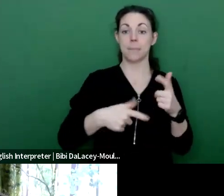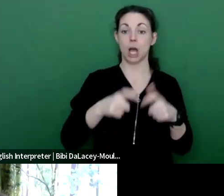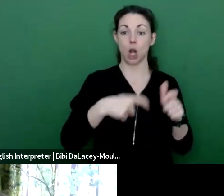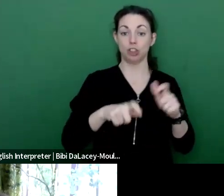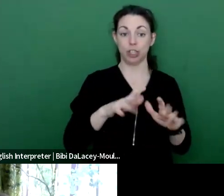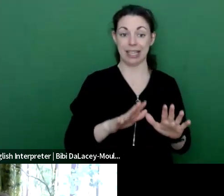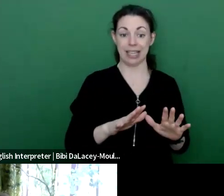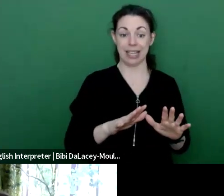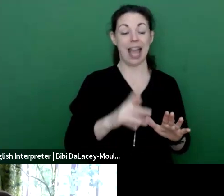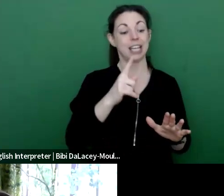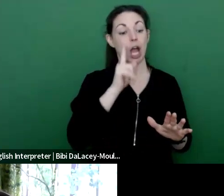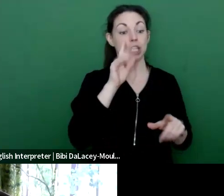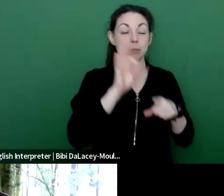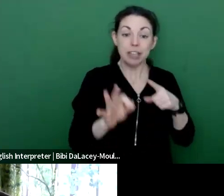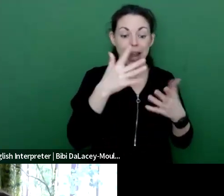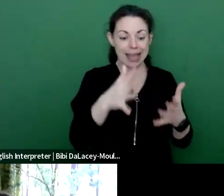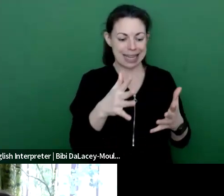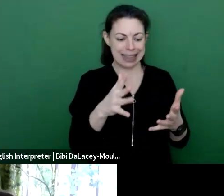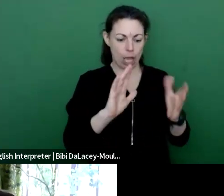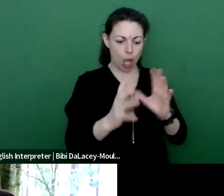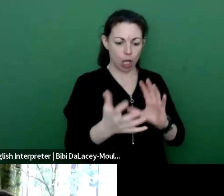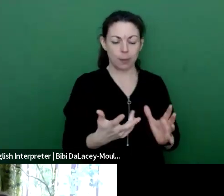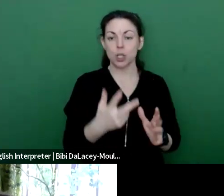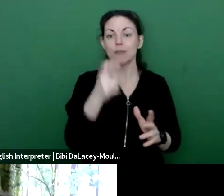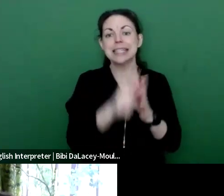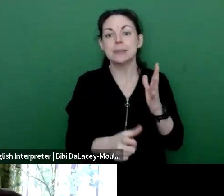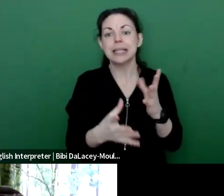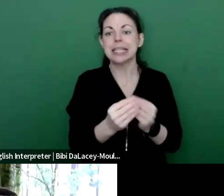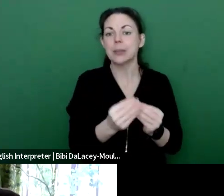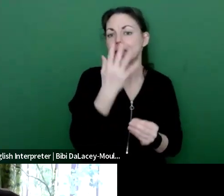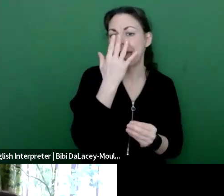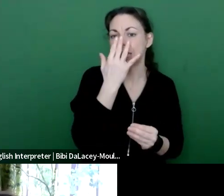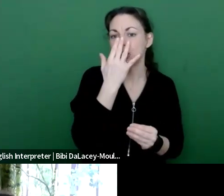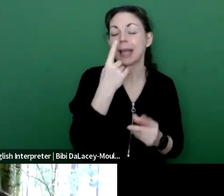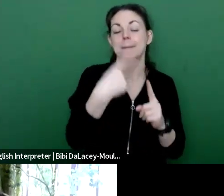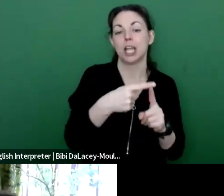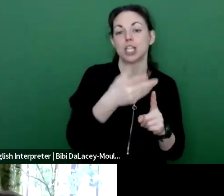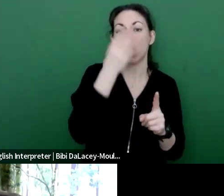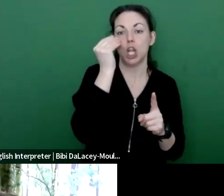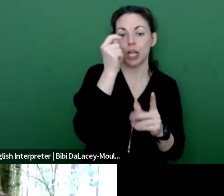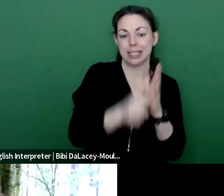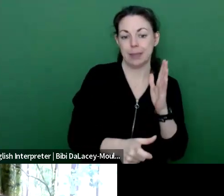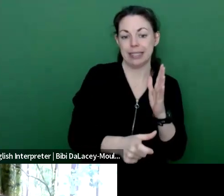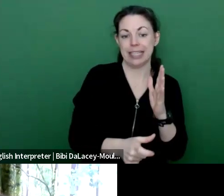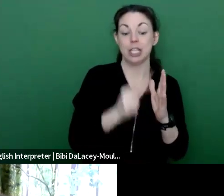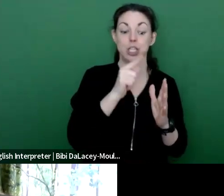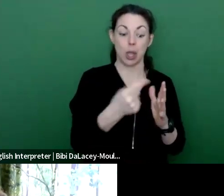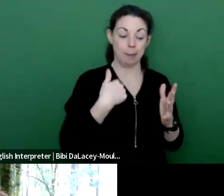ergonomics of disability and aging and learning difficulties. So I, I managed to pick the modules to, to give me that sort of EDI